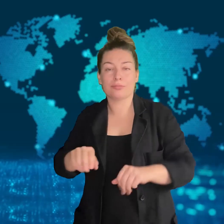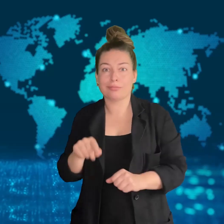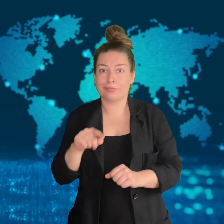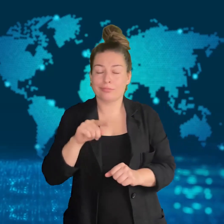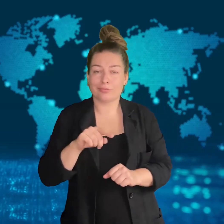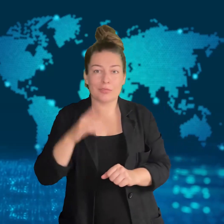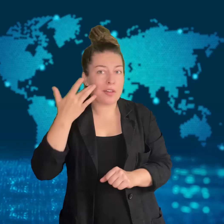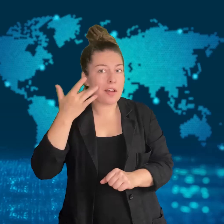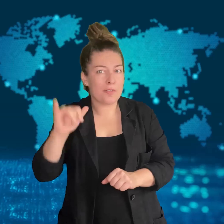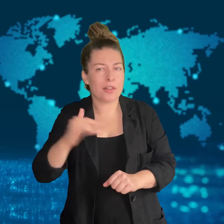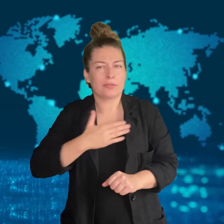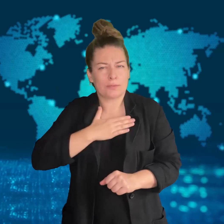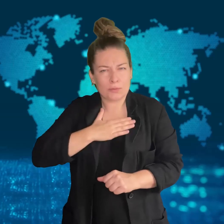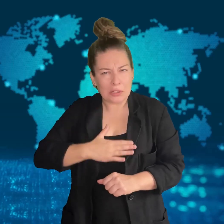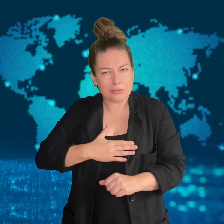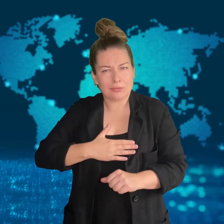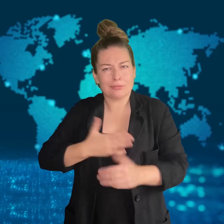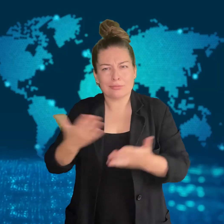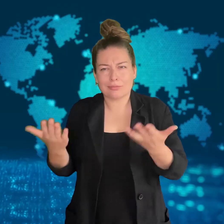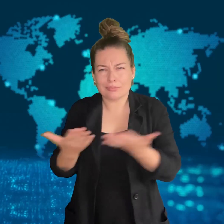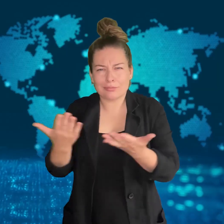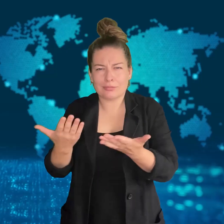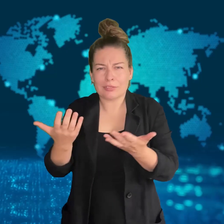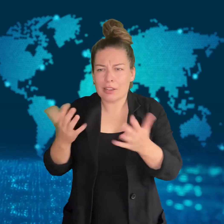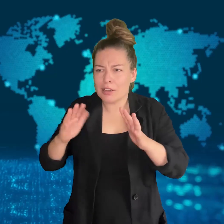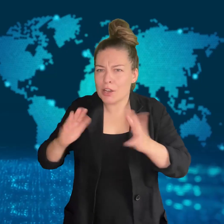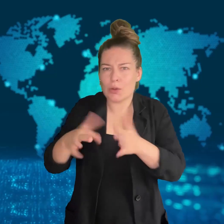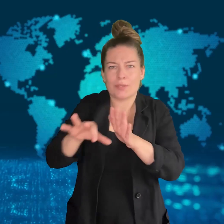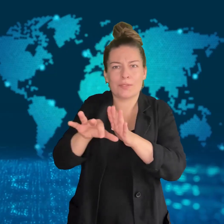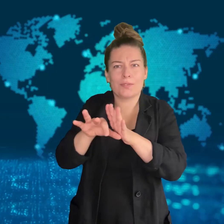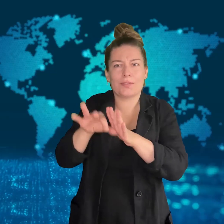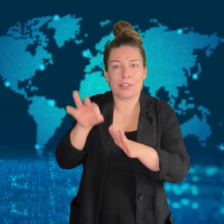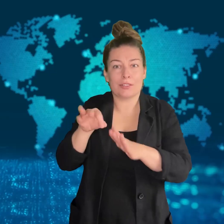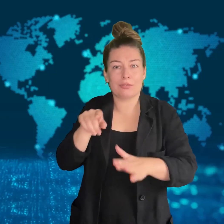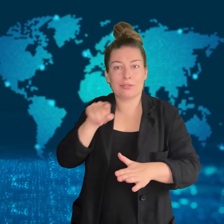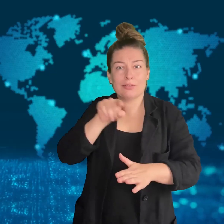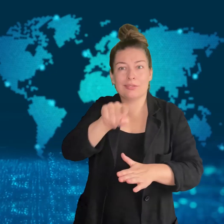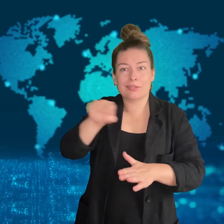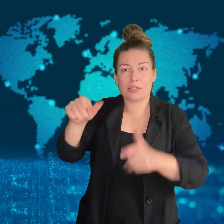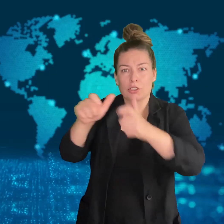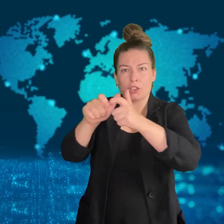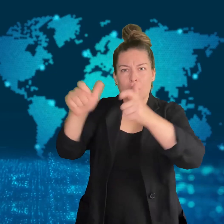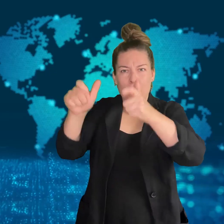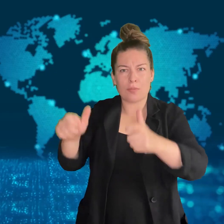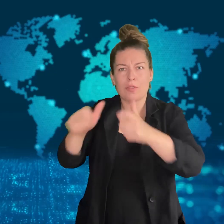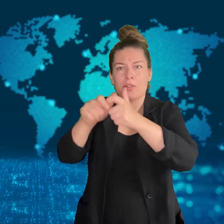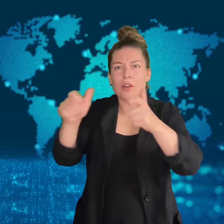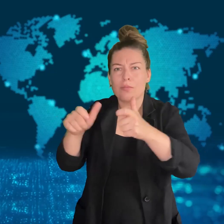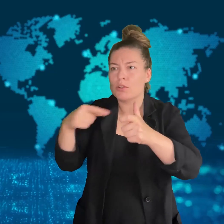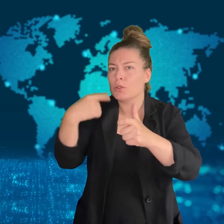The state has filed a lawsuit against ExxonMobil.